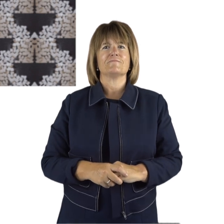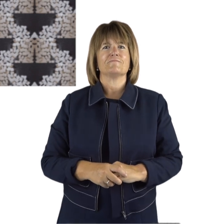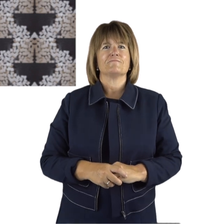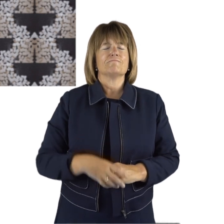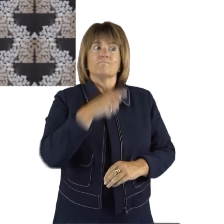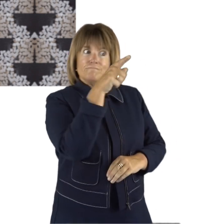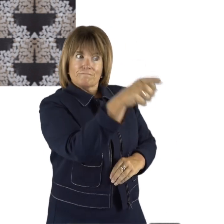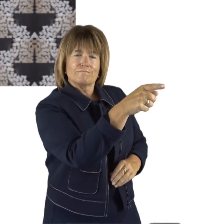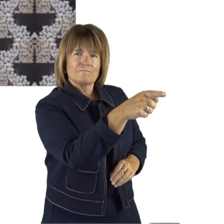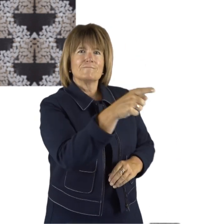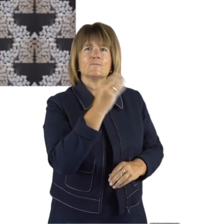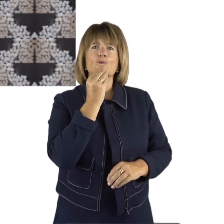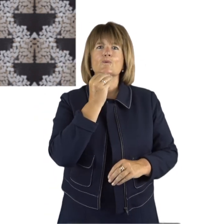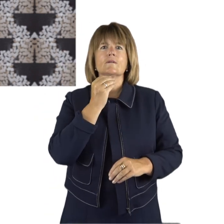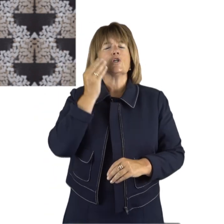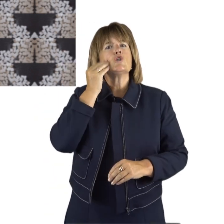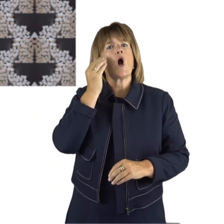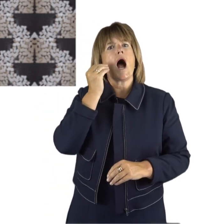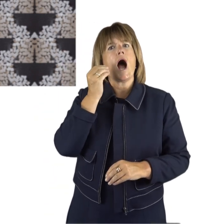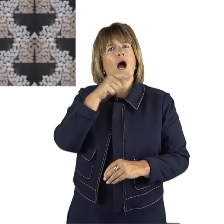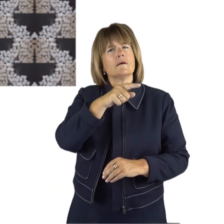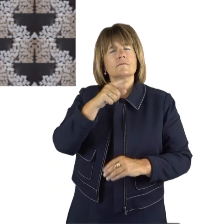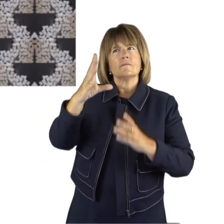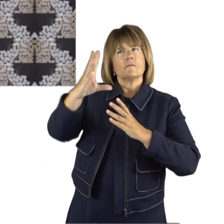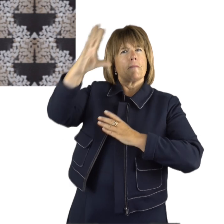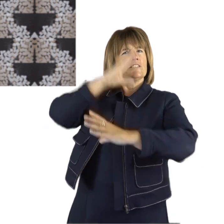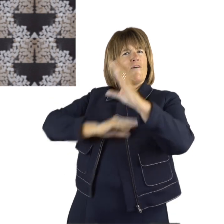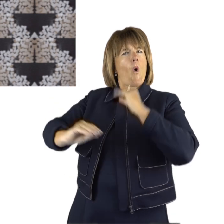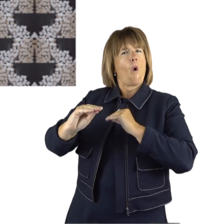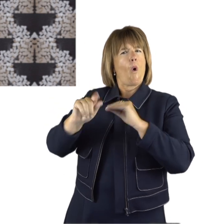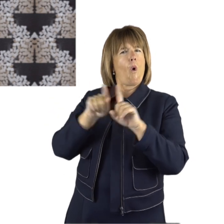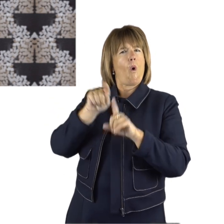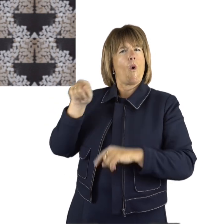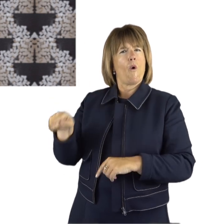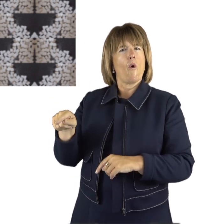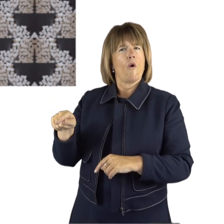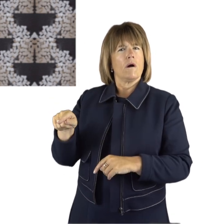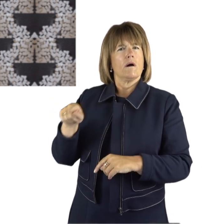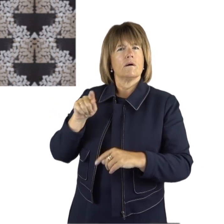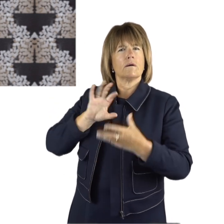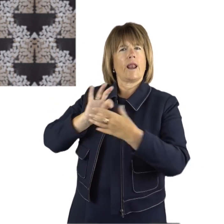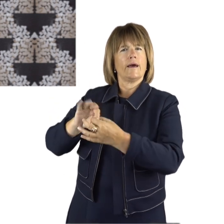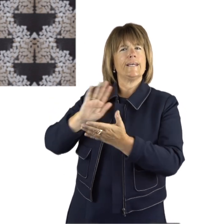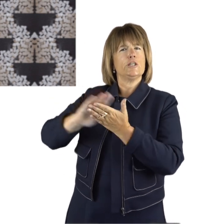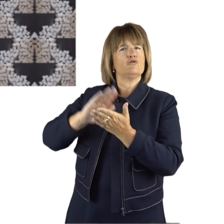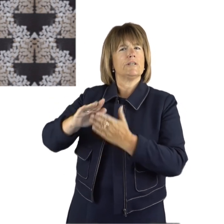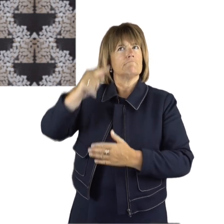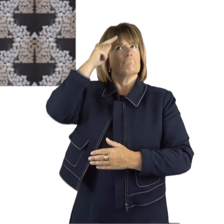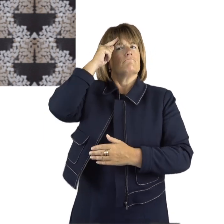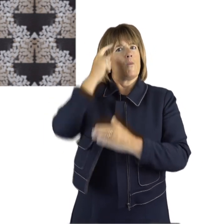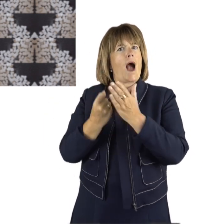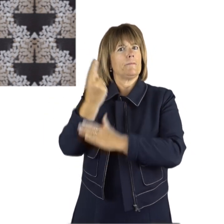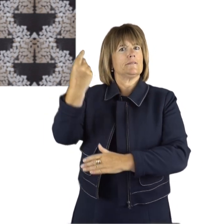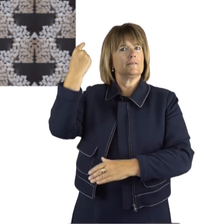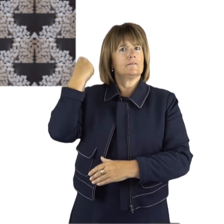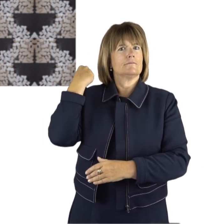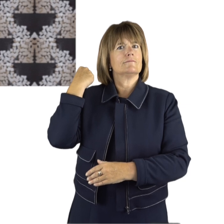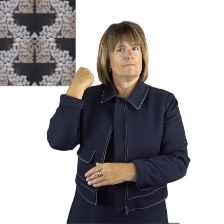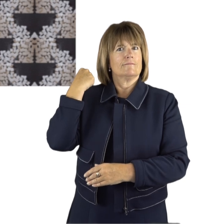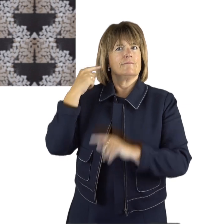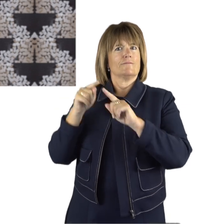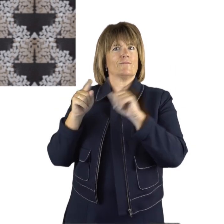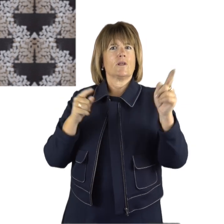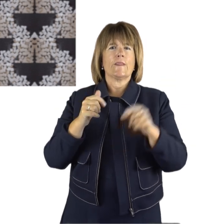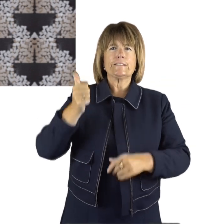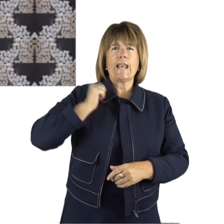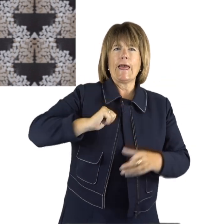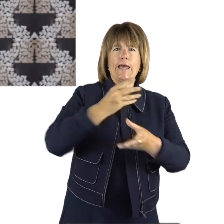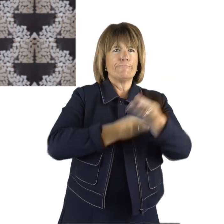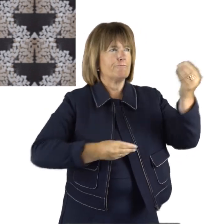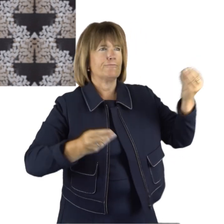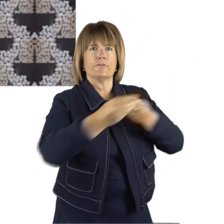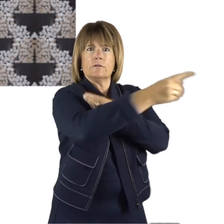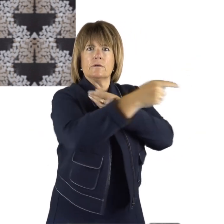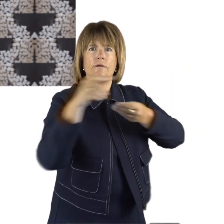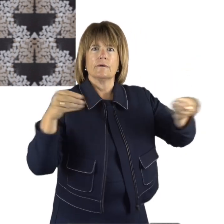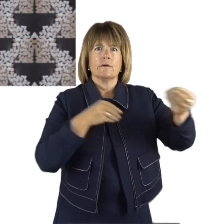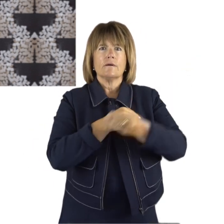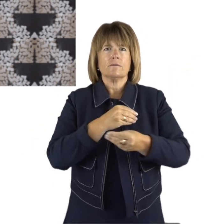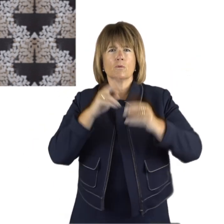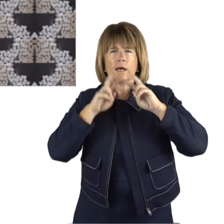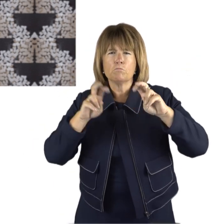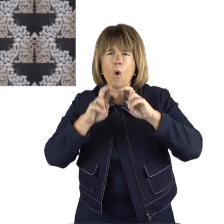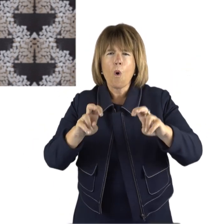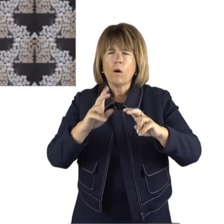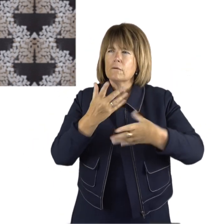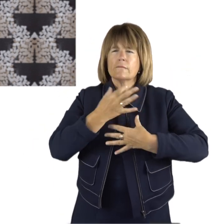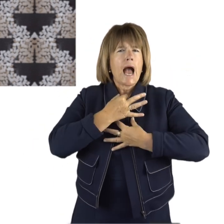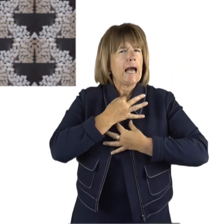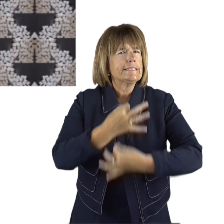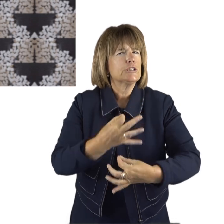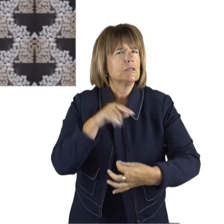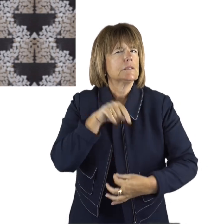Mutigli uses sugar as a central metaphor, linking the historic trauma of the trans-Atlantic slave trade with an exploration of addiction,